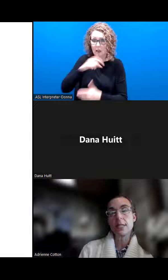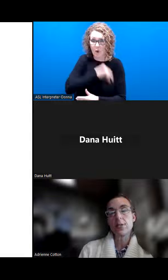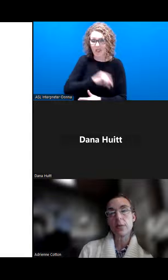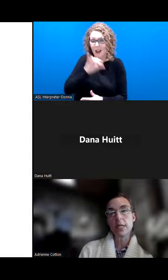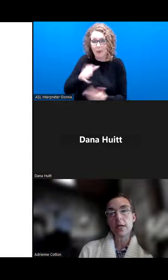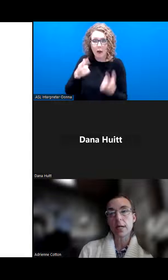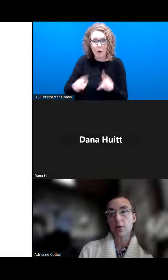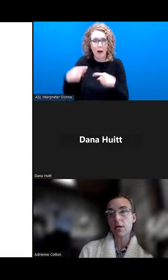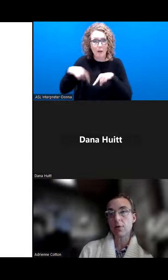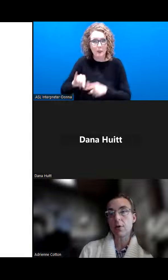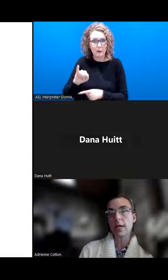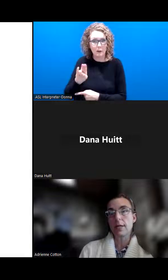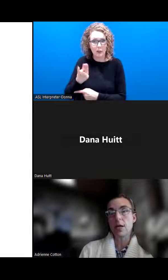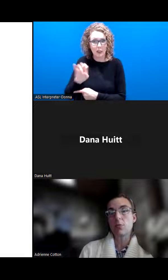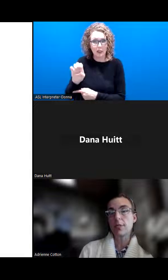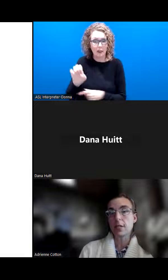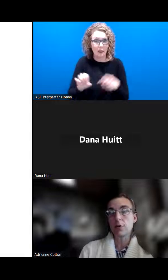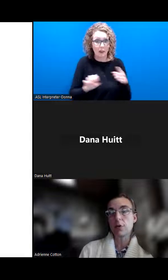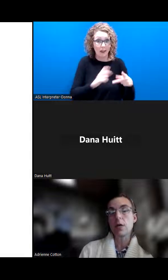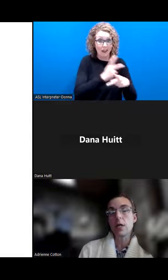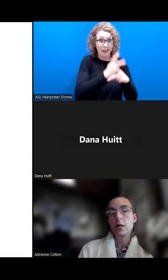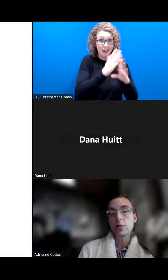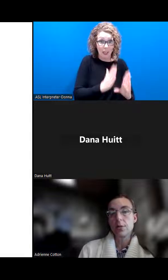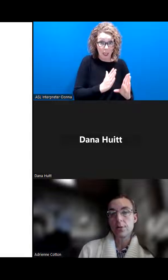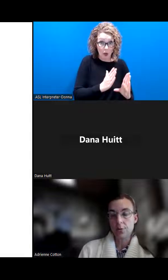. I have found that it's really easy to take on too many tasks